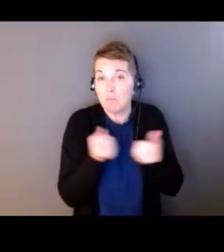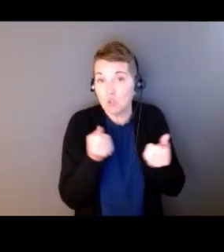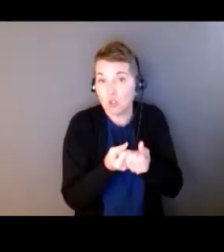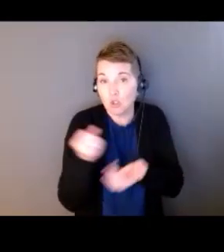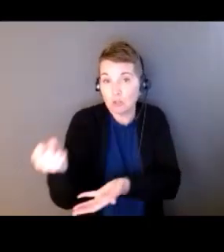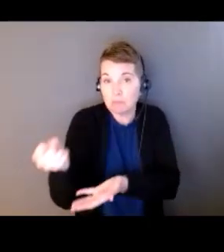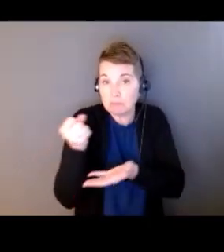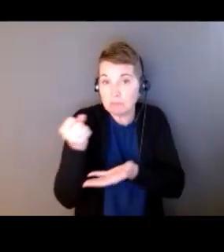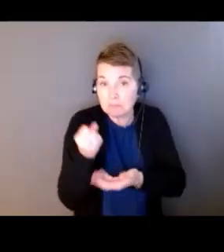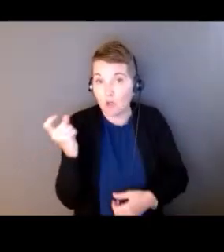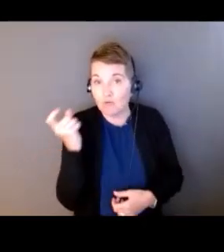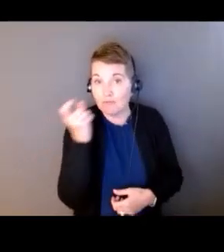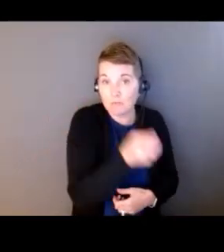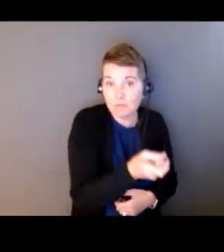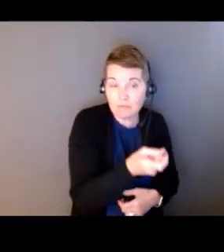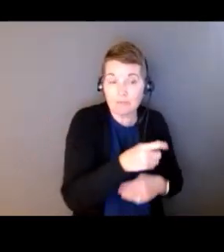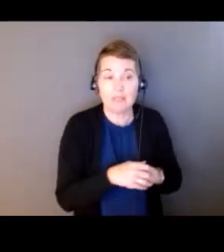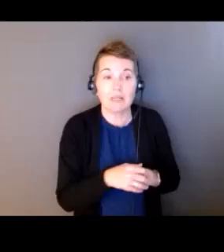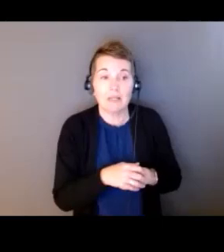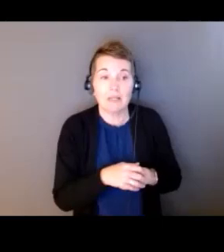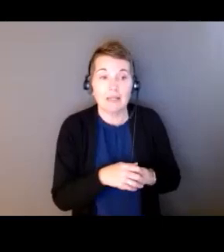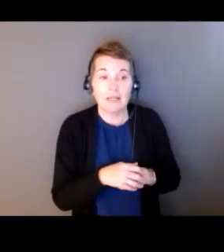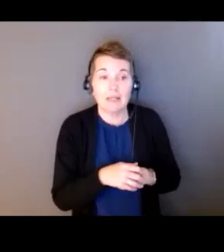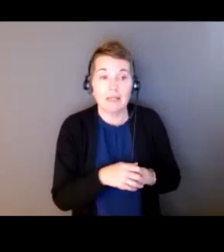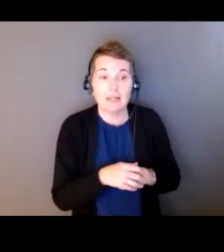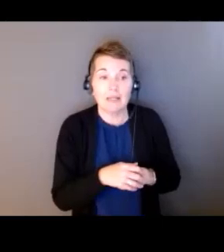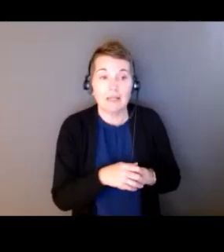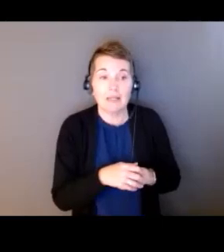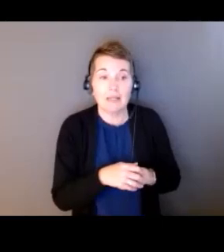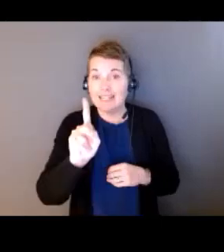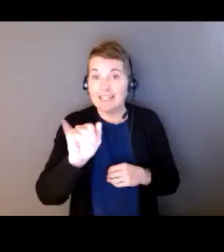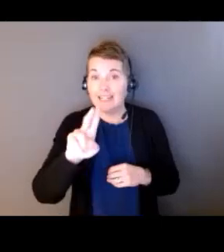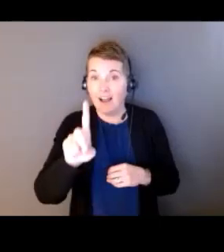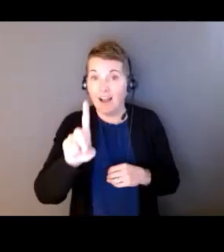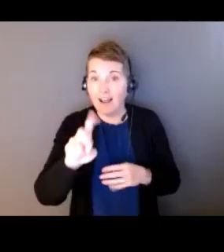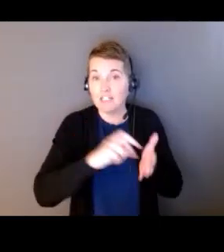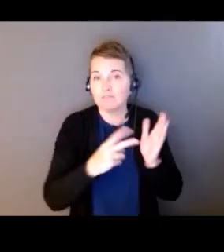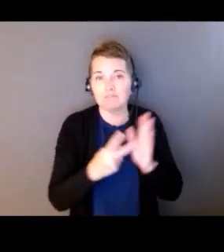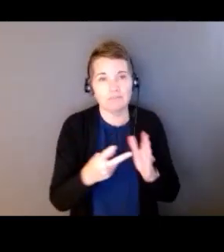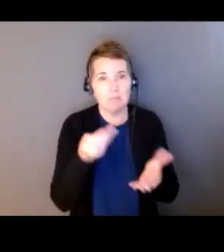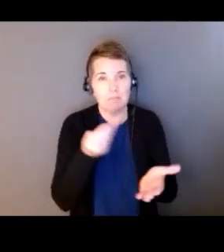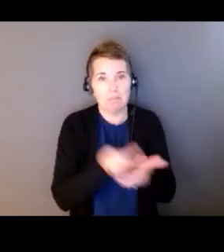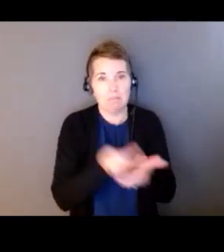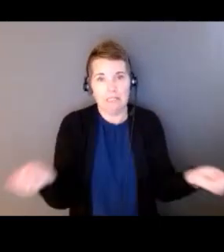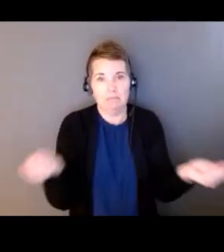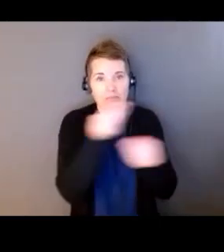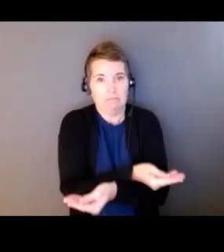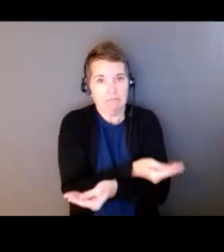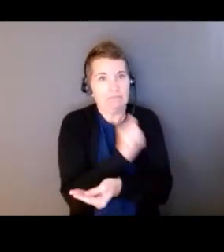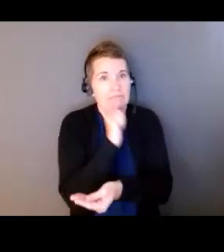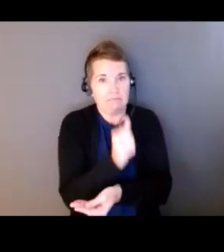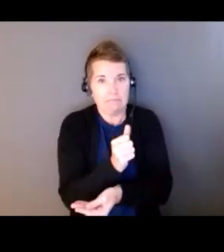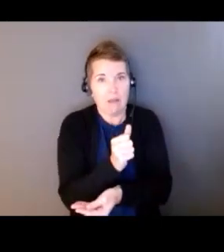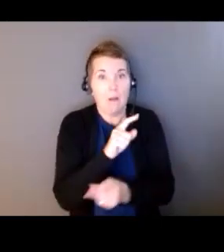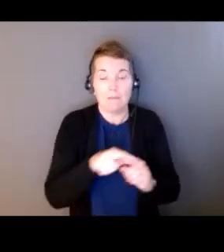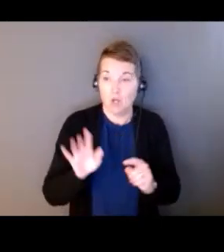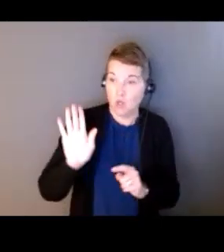In-kind would, of course, be no money changing hands per se, but the dollar value of the work that is being done.